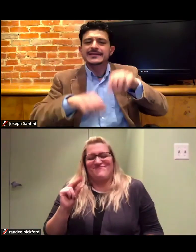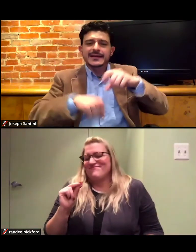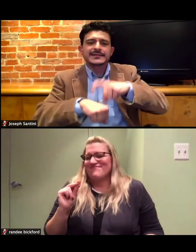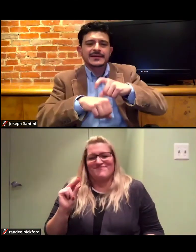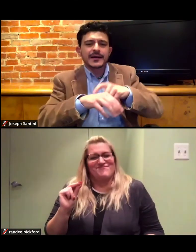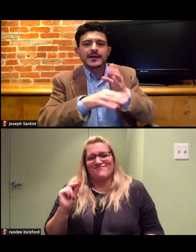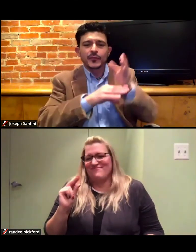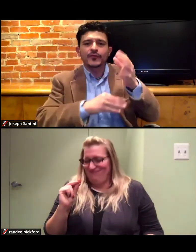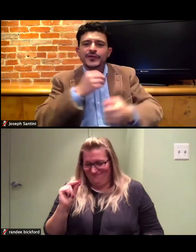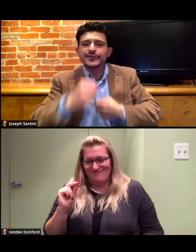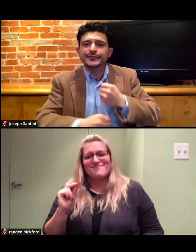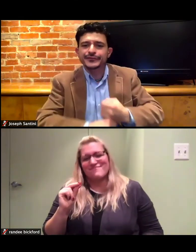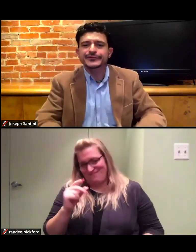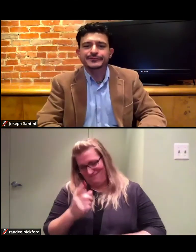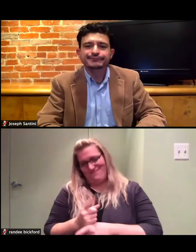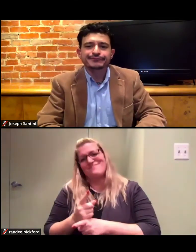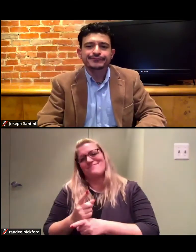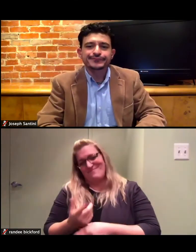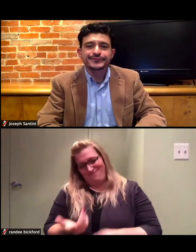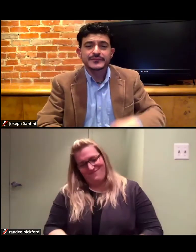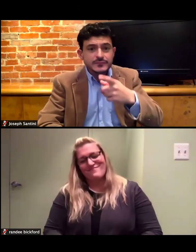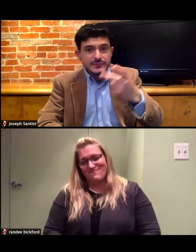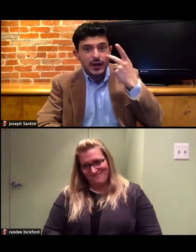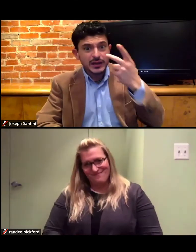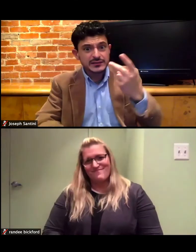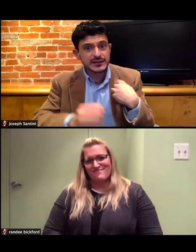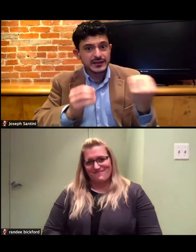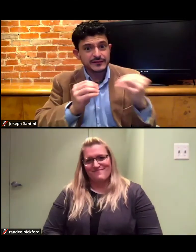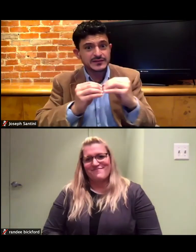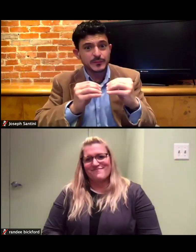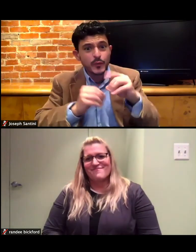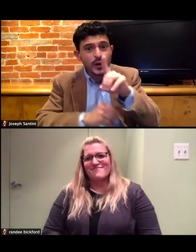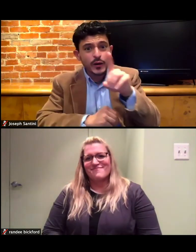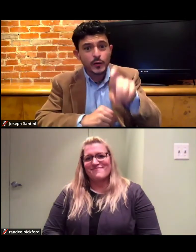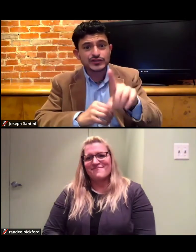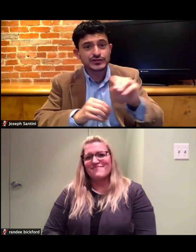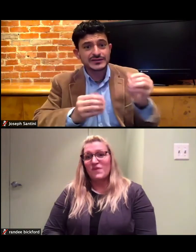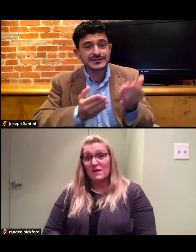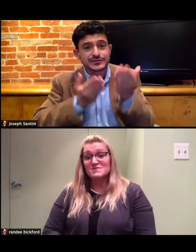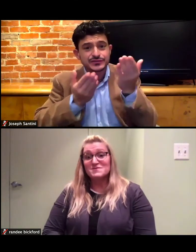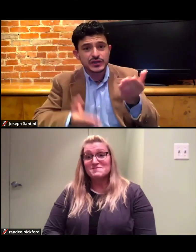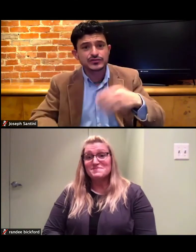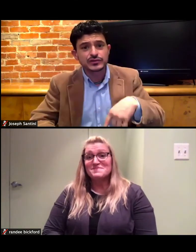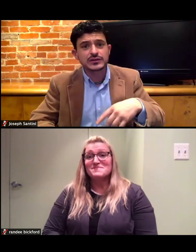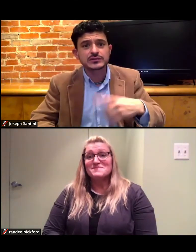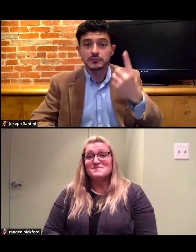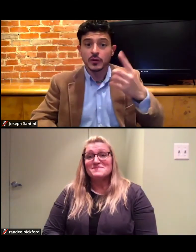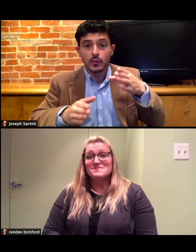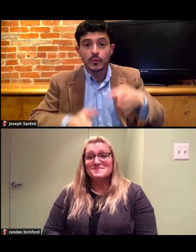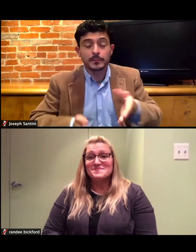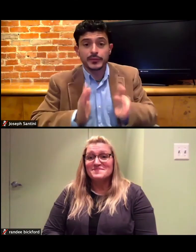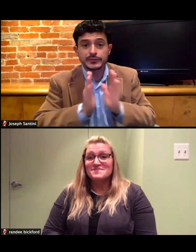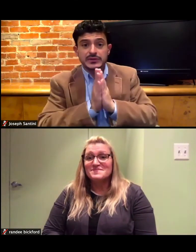And it's not often that the first time we show them something, they understand it. It's built upon skill and that's why we start early.